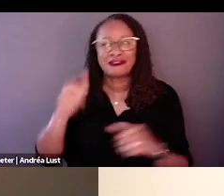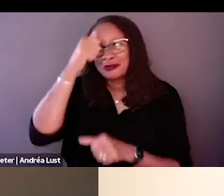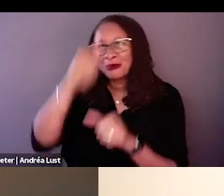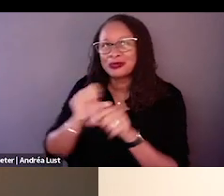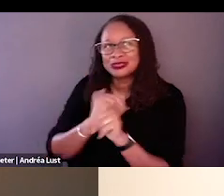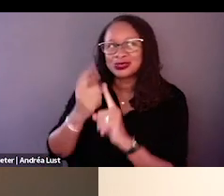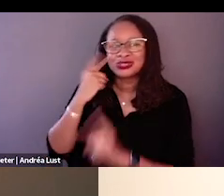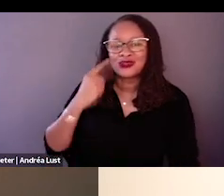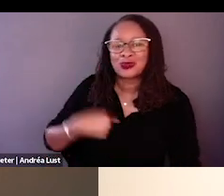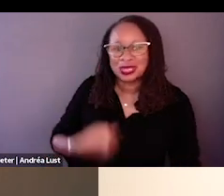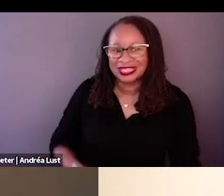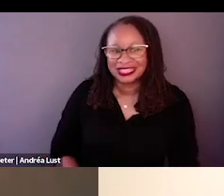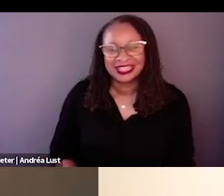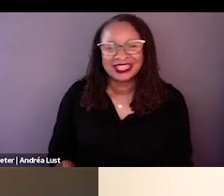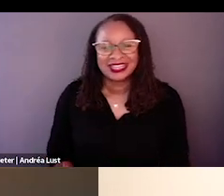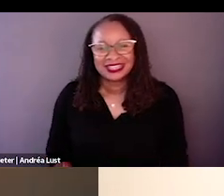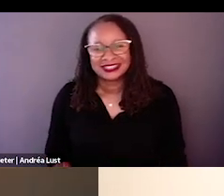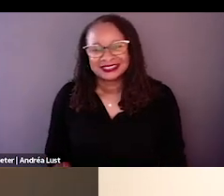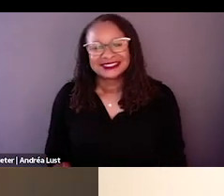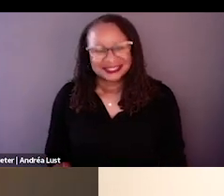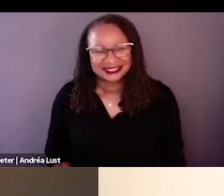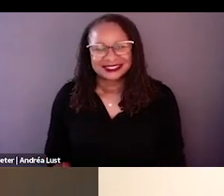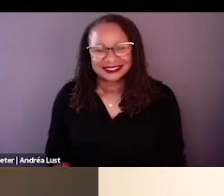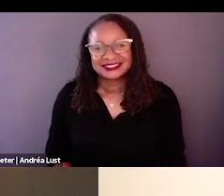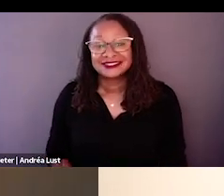What can you not show? What can you hear?